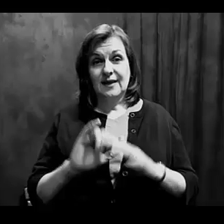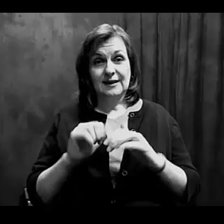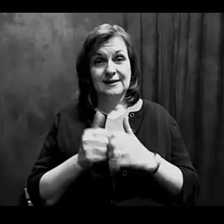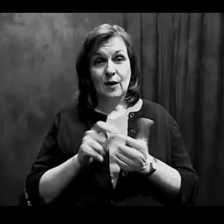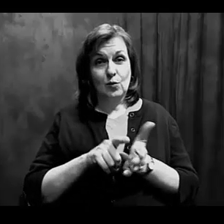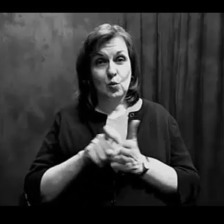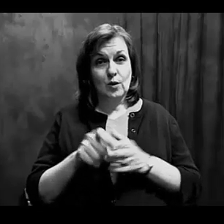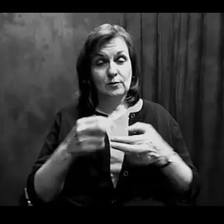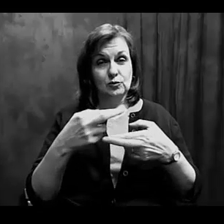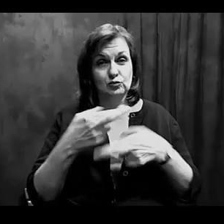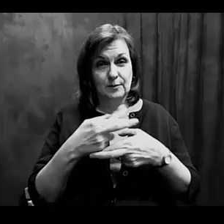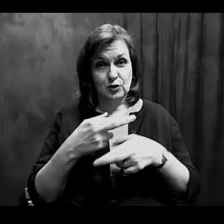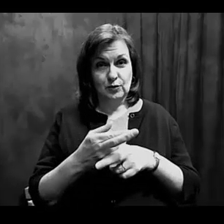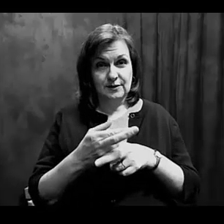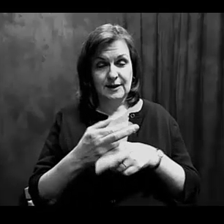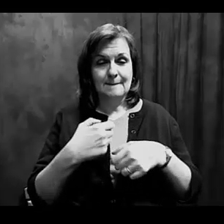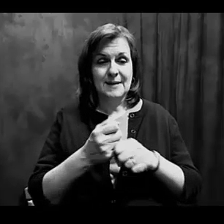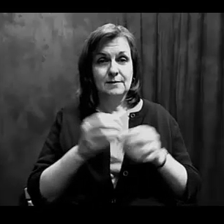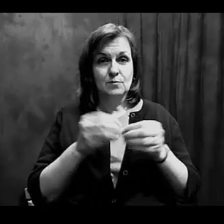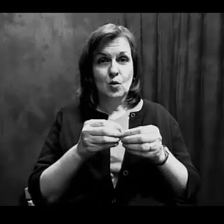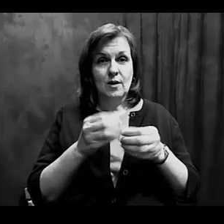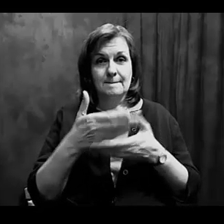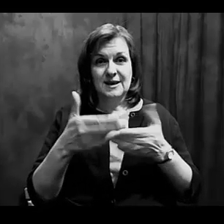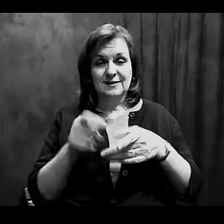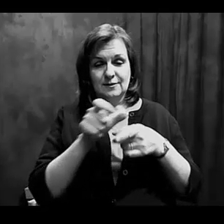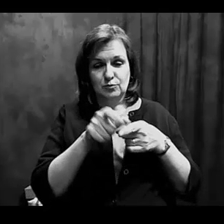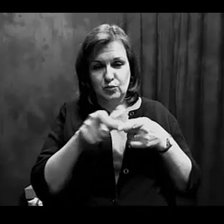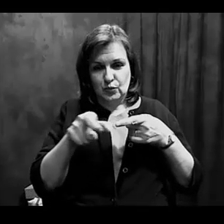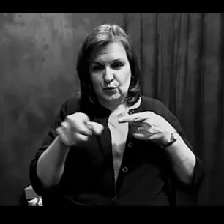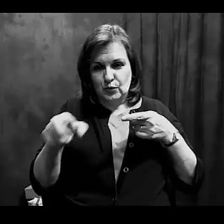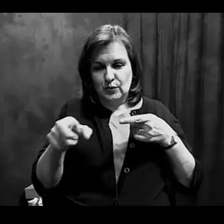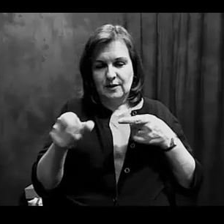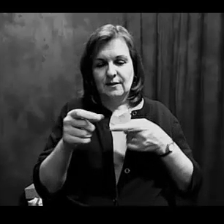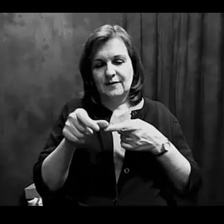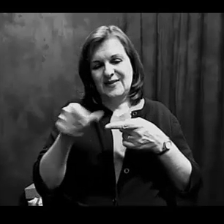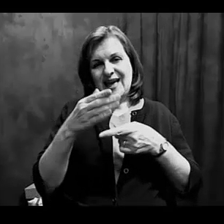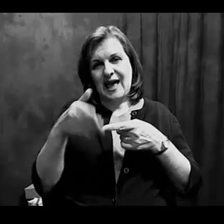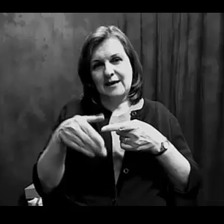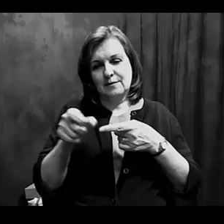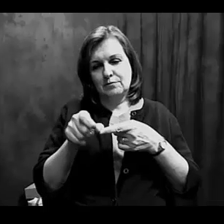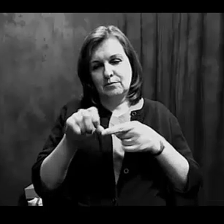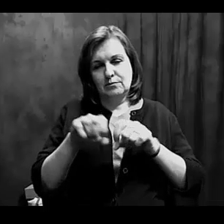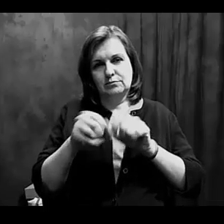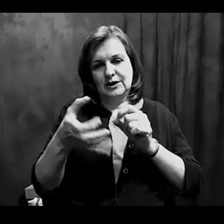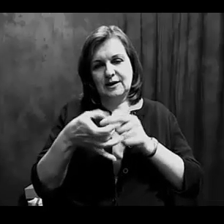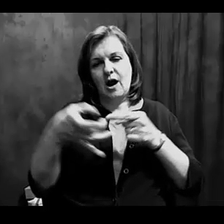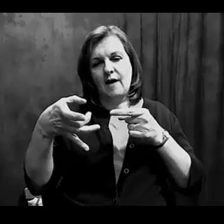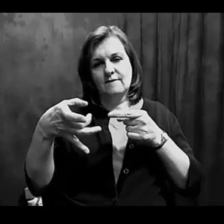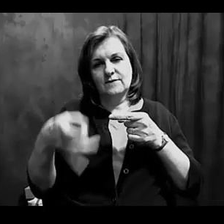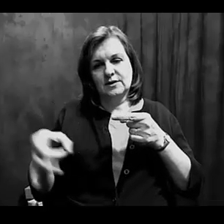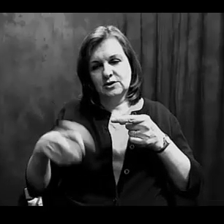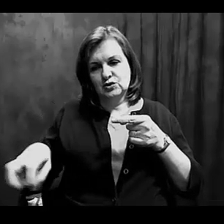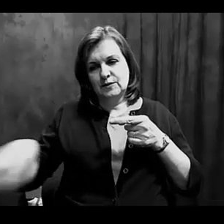so this is how they reproduce they make more pieces of themselves that break off and move out of your body through waste and